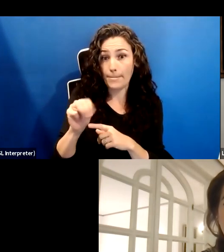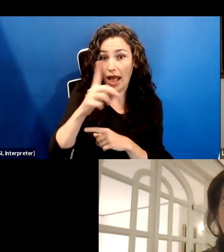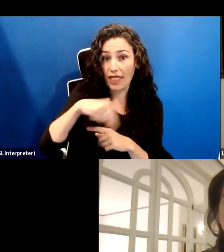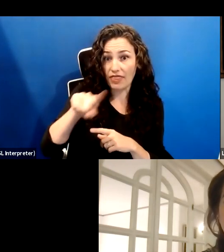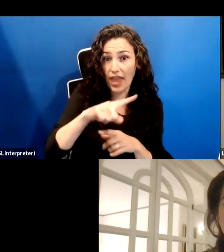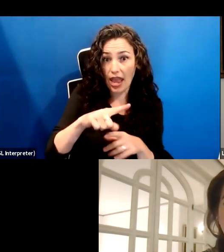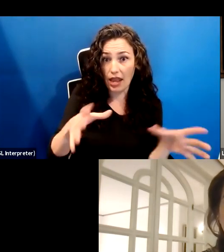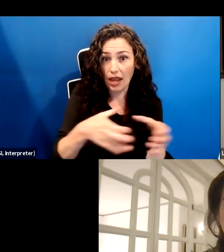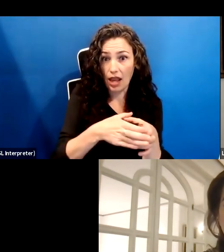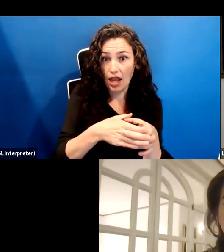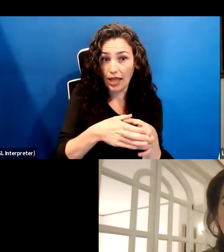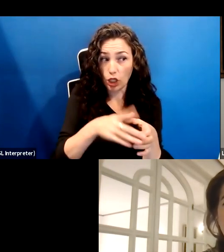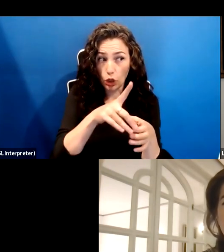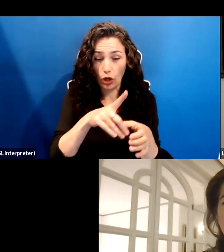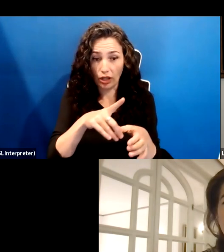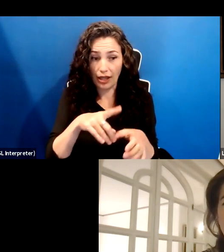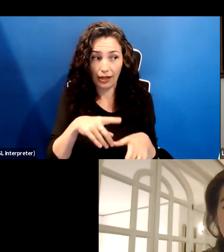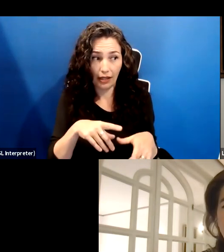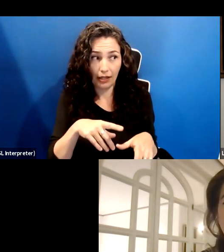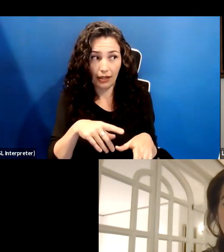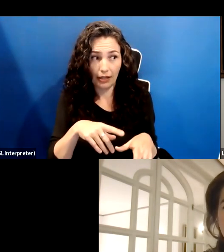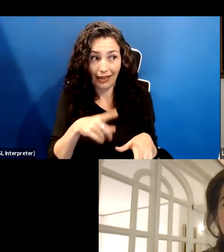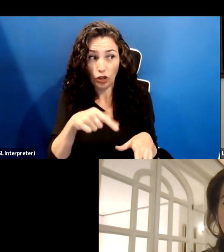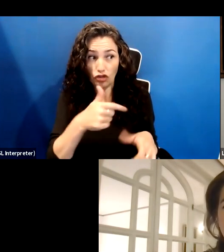It almost feels like in real-time their journey to leave.